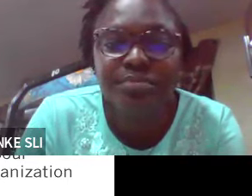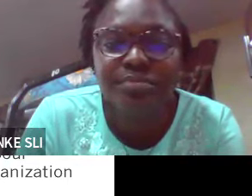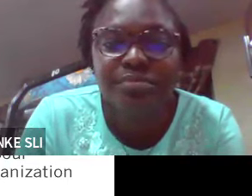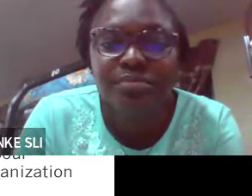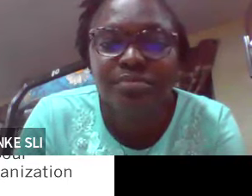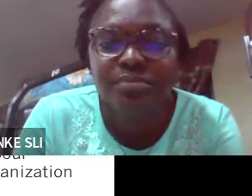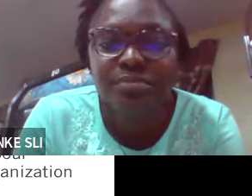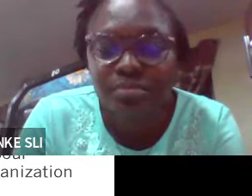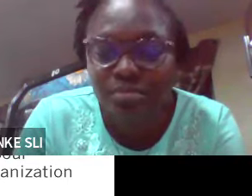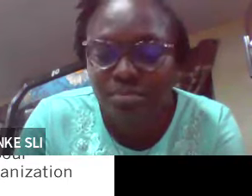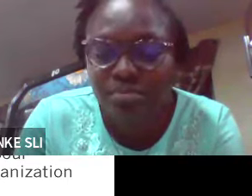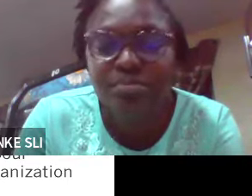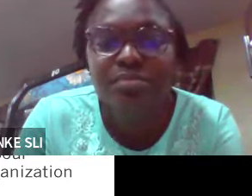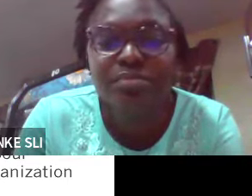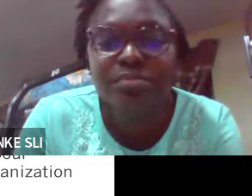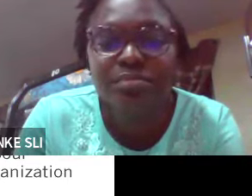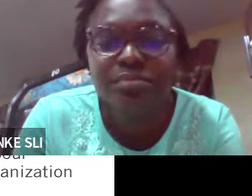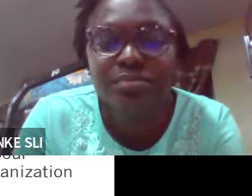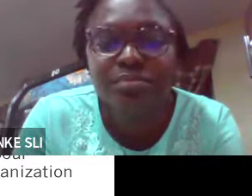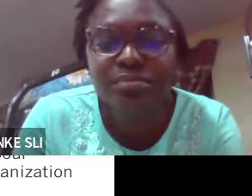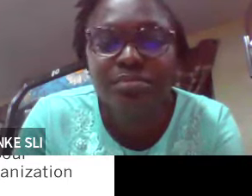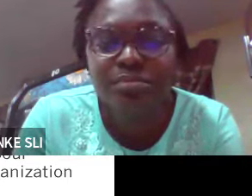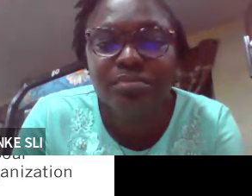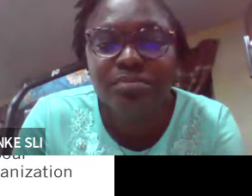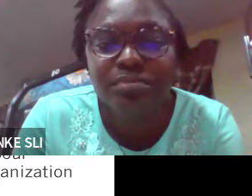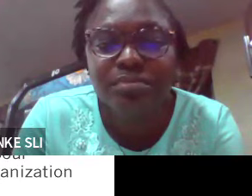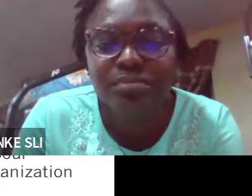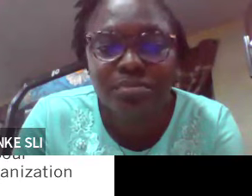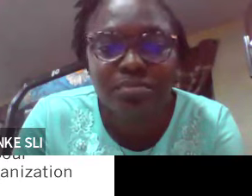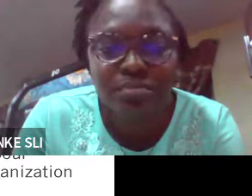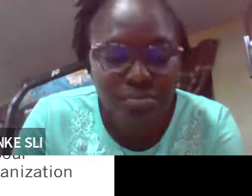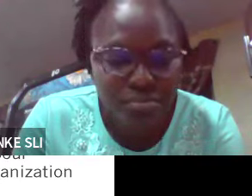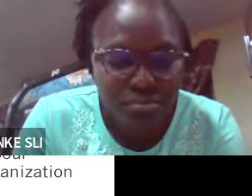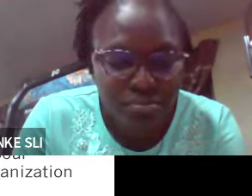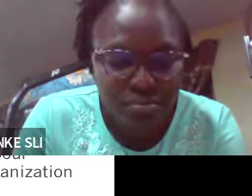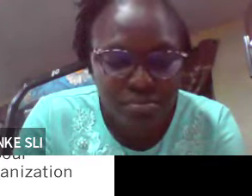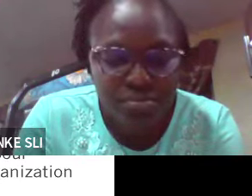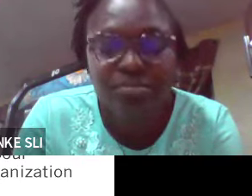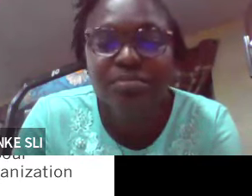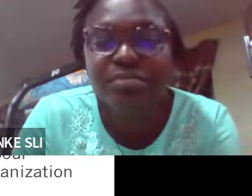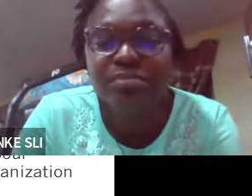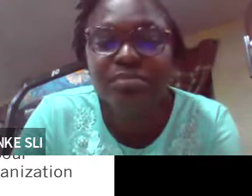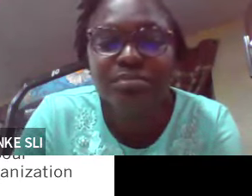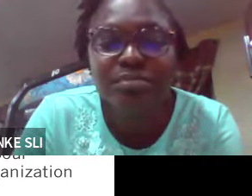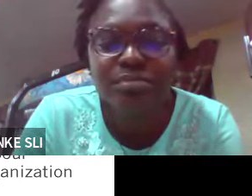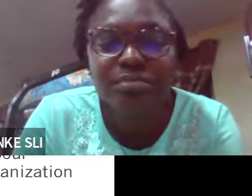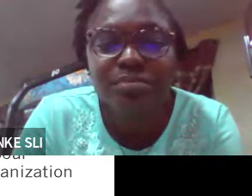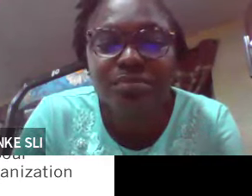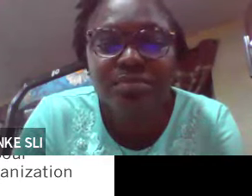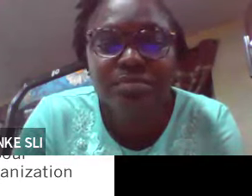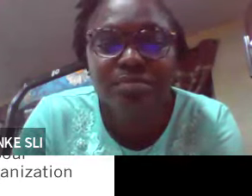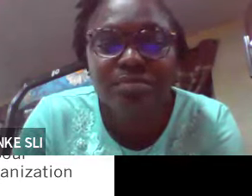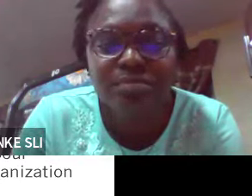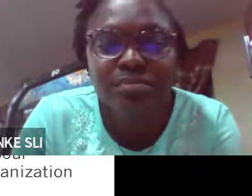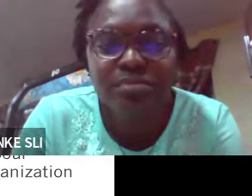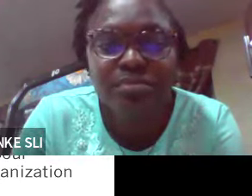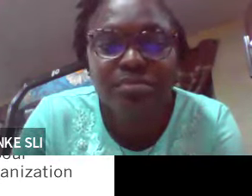Dotun Akinseinde: I want you to dream of a size of. I like the other lady. He even had a size, said, Oh, I saw by soldier farms. And I need something bigger than that.